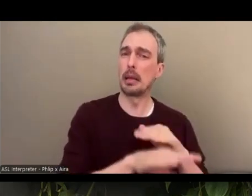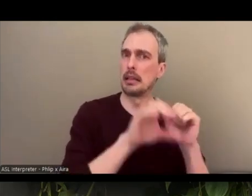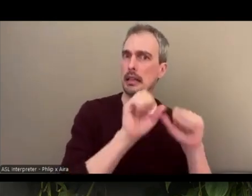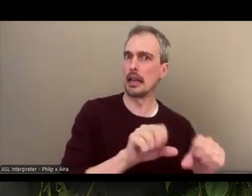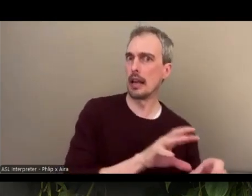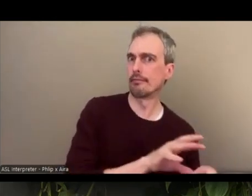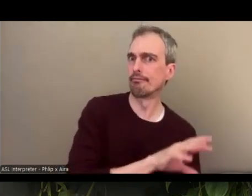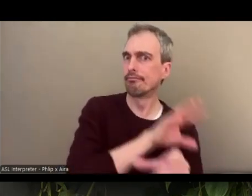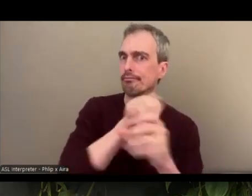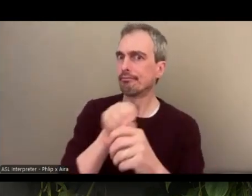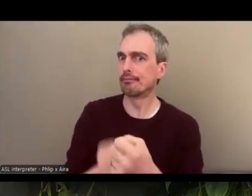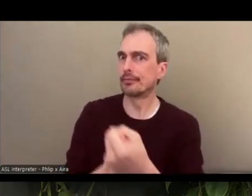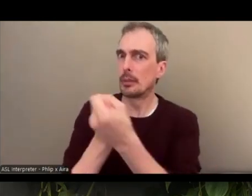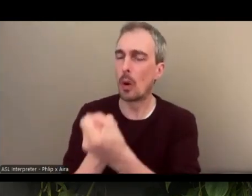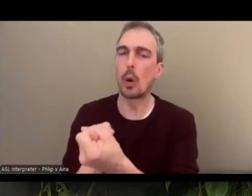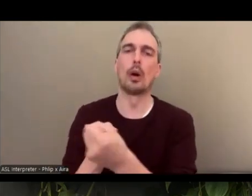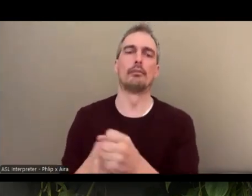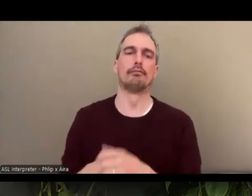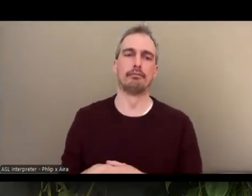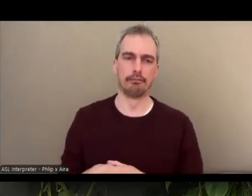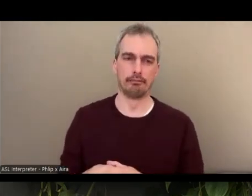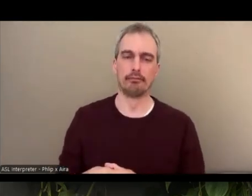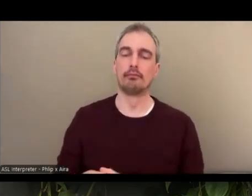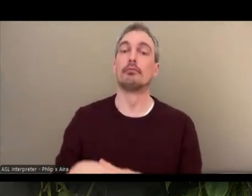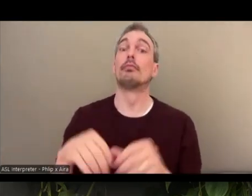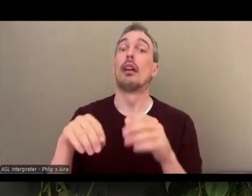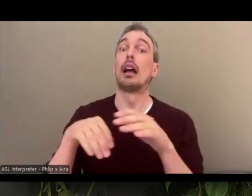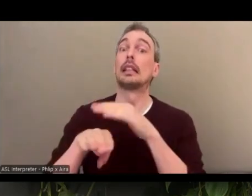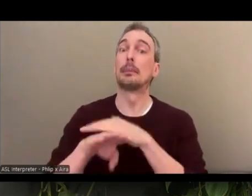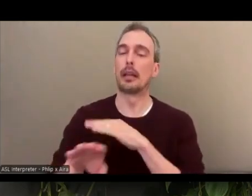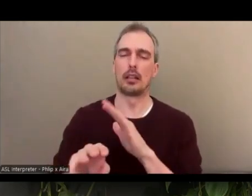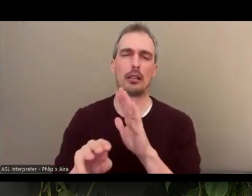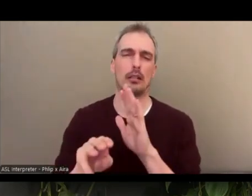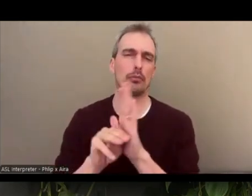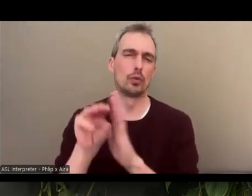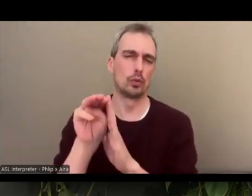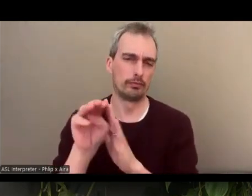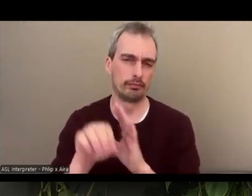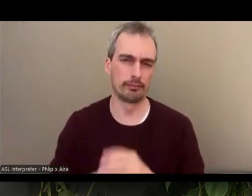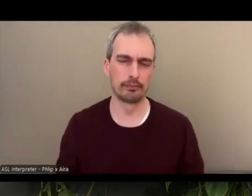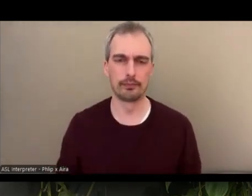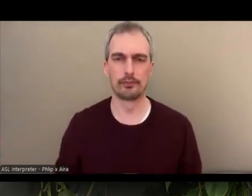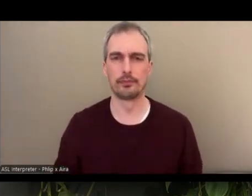In a larger sense, my agenda really centers on advocating for the